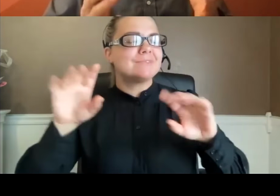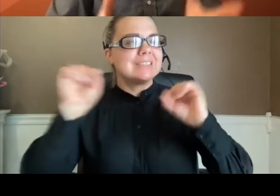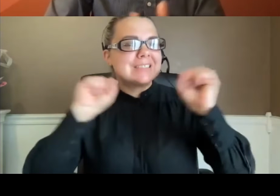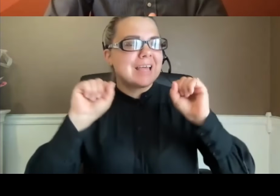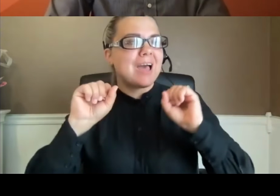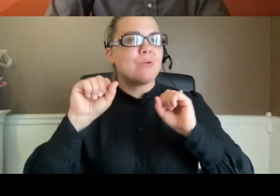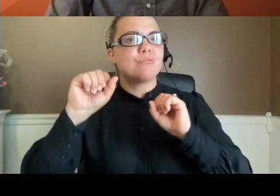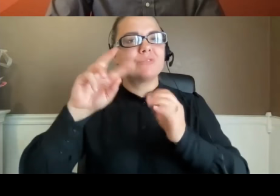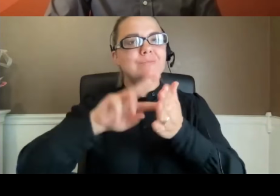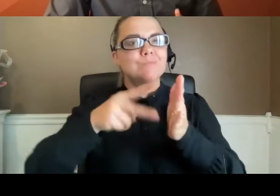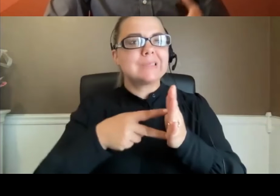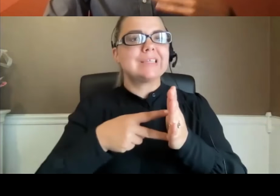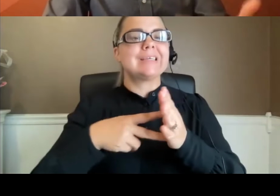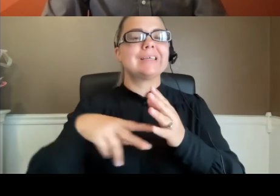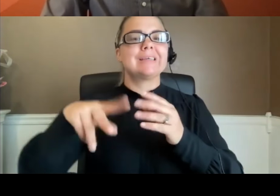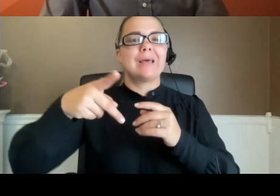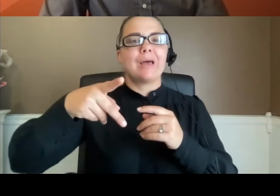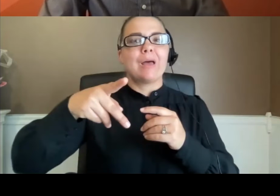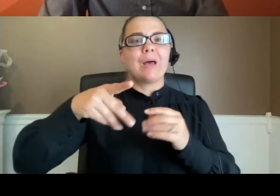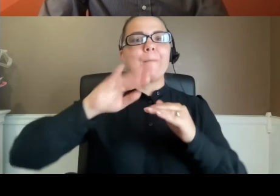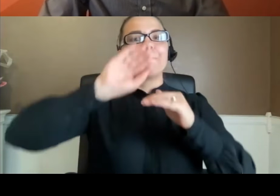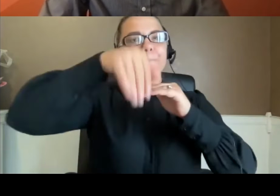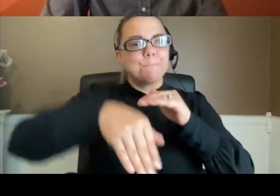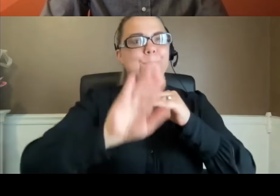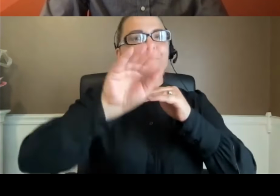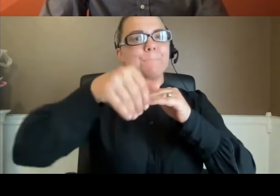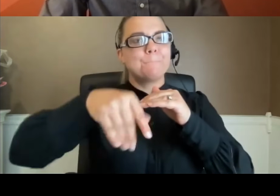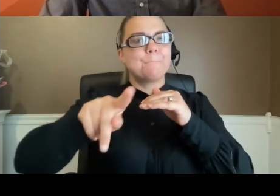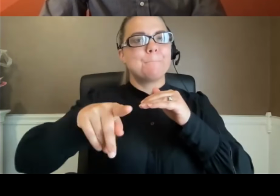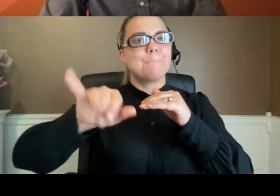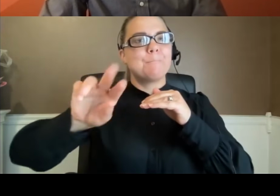what that all maps onto. That stuff has not been figured out and it might be a while before